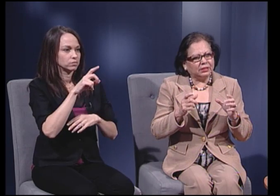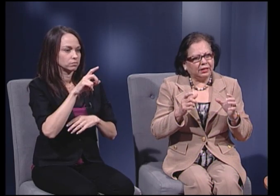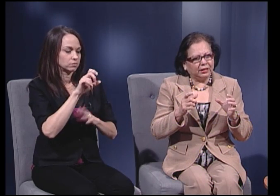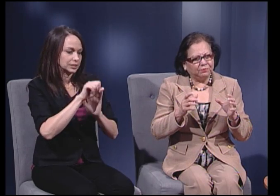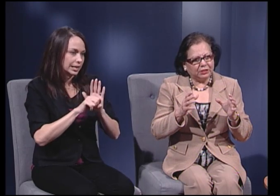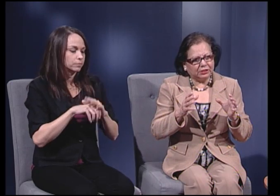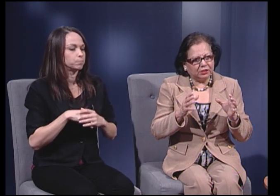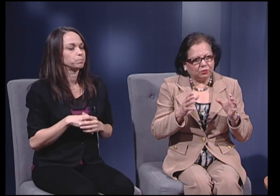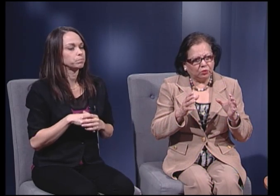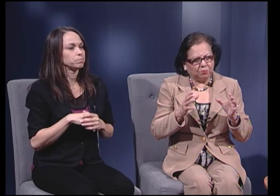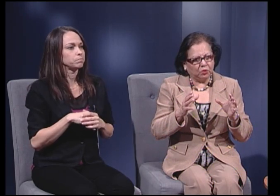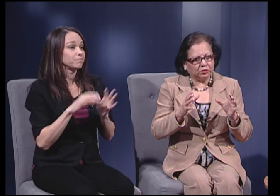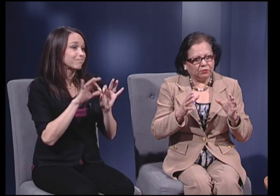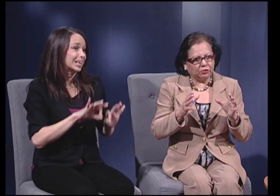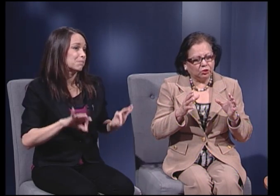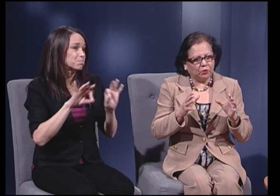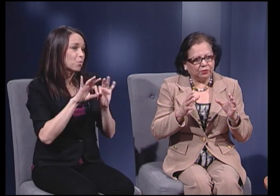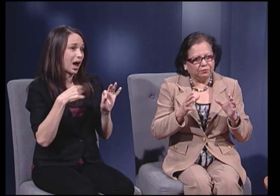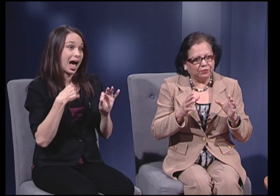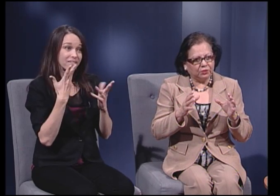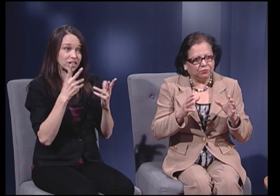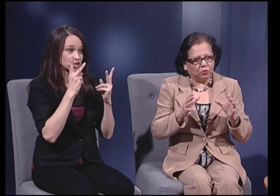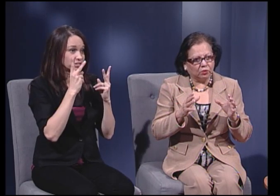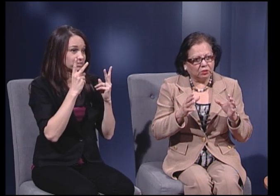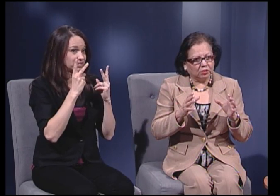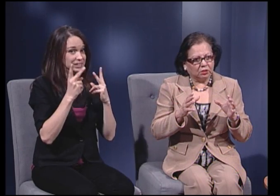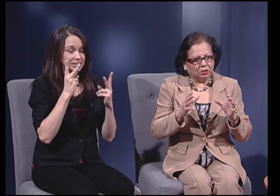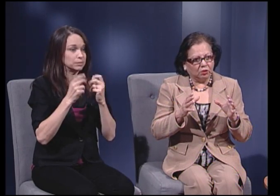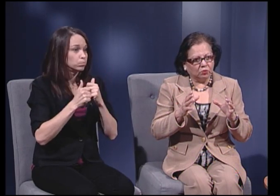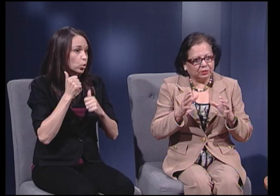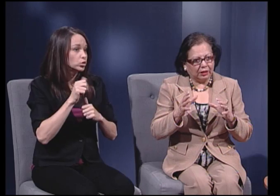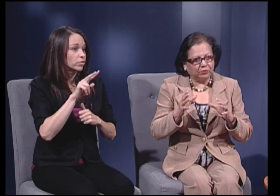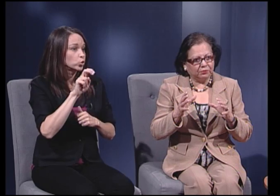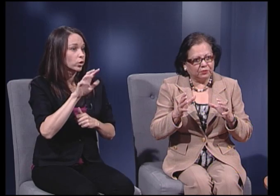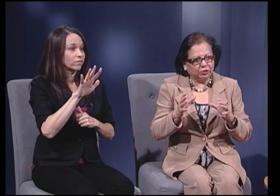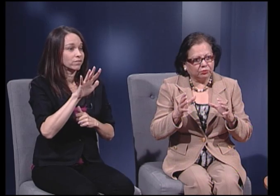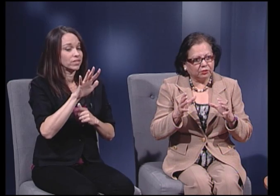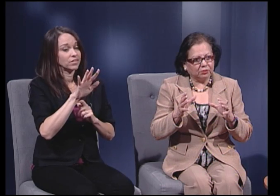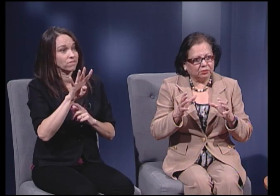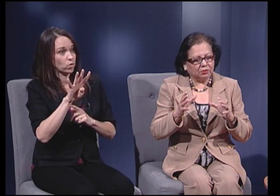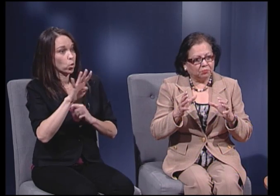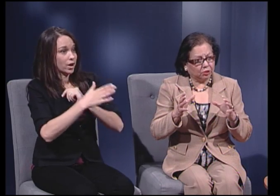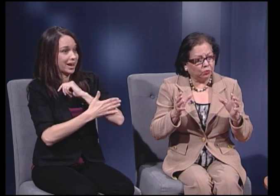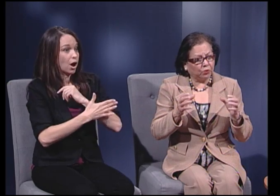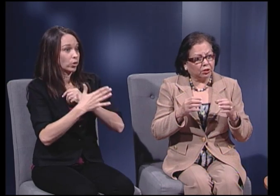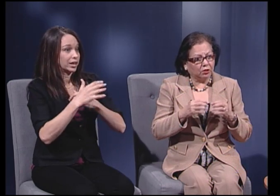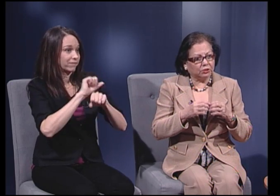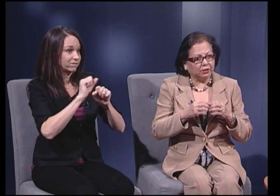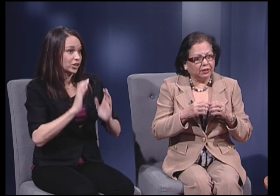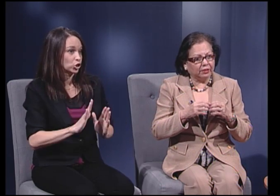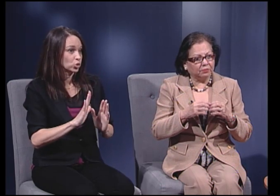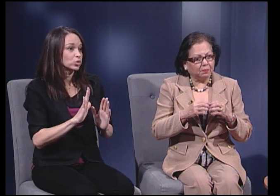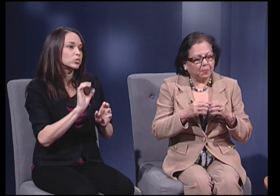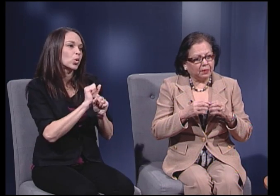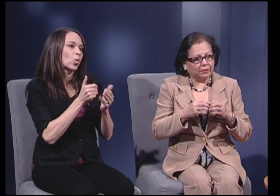that I have visited with most of those 254 local county officials, actually we work closely together, okay?